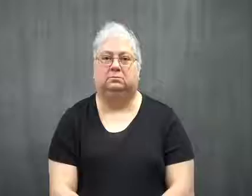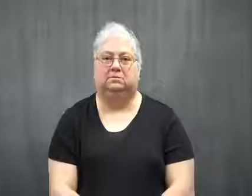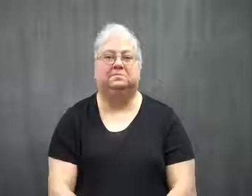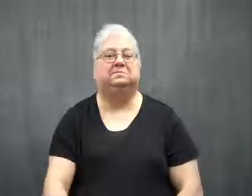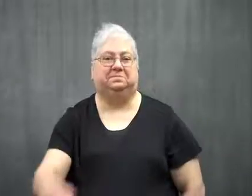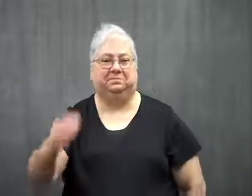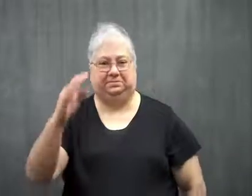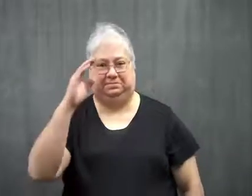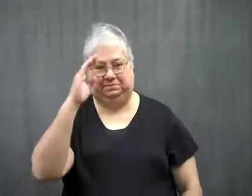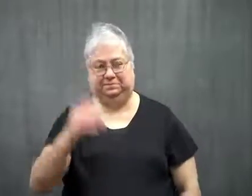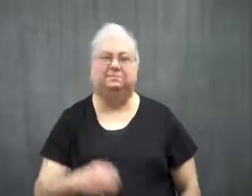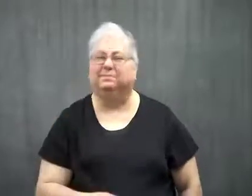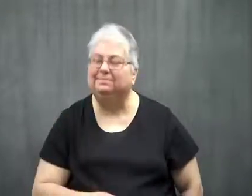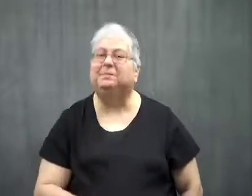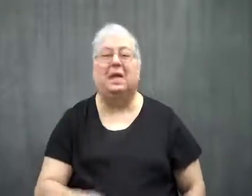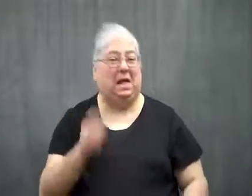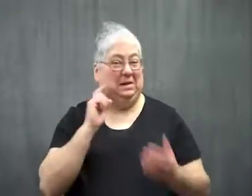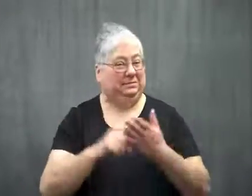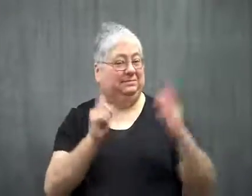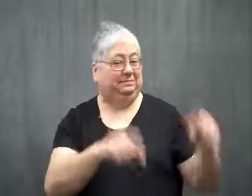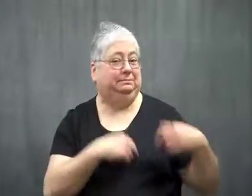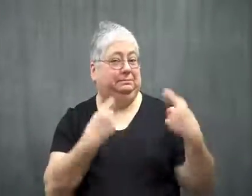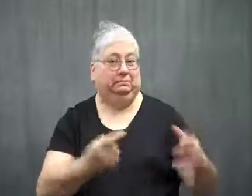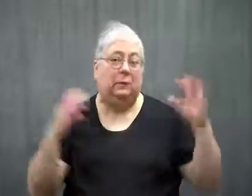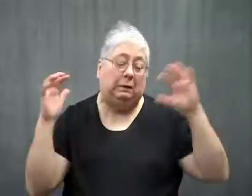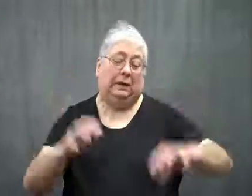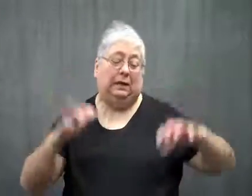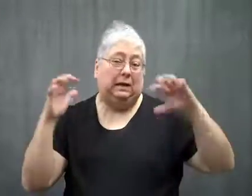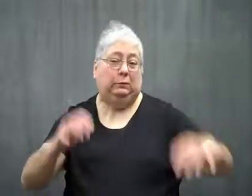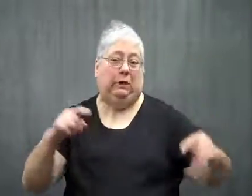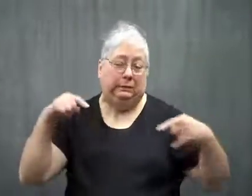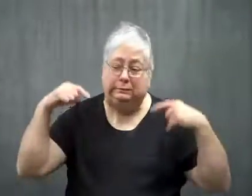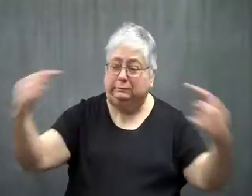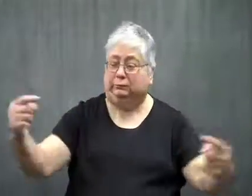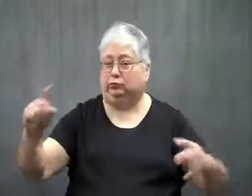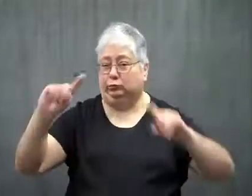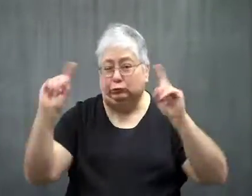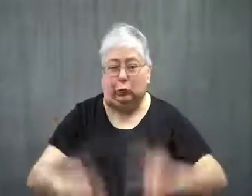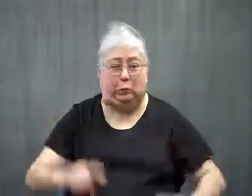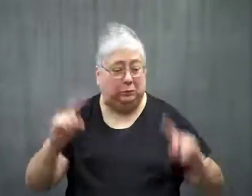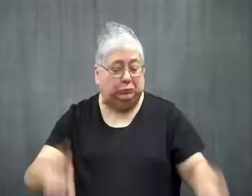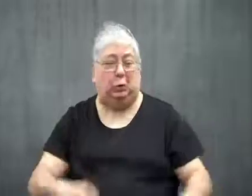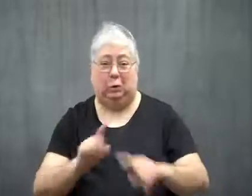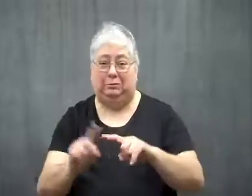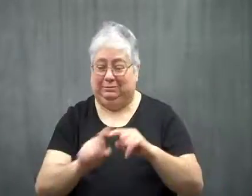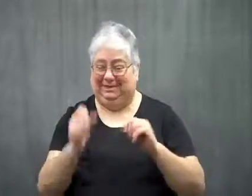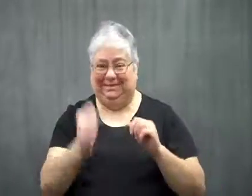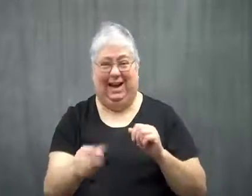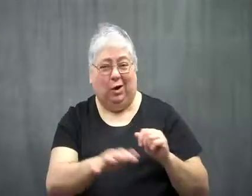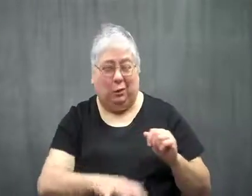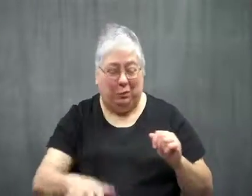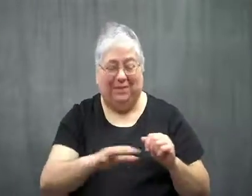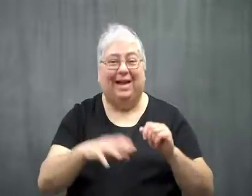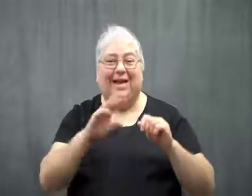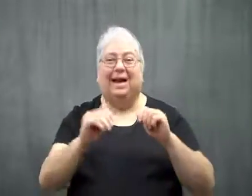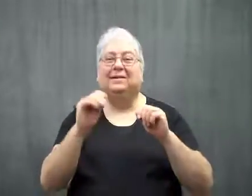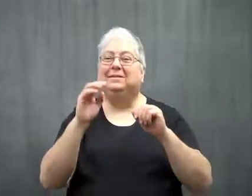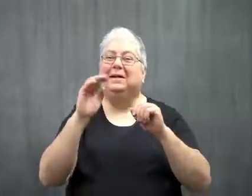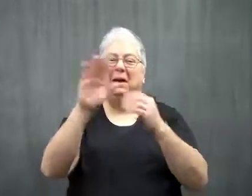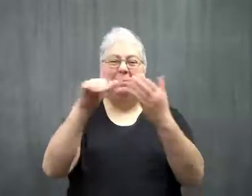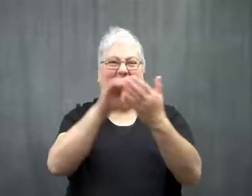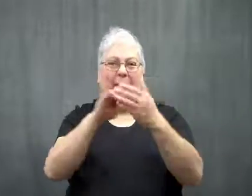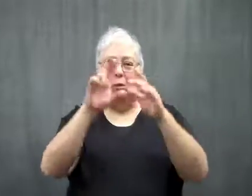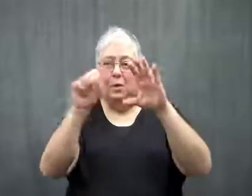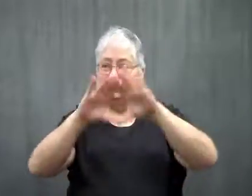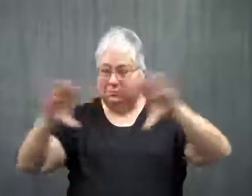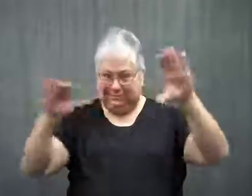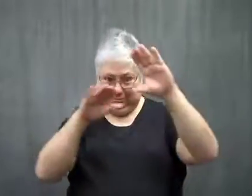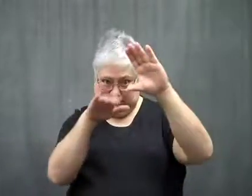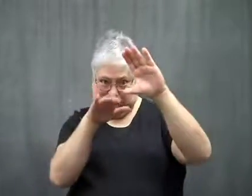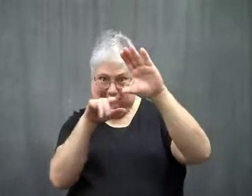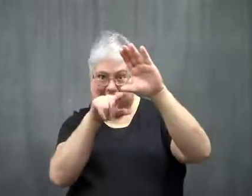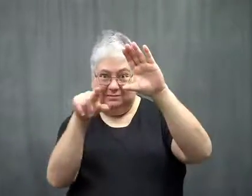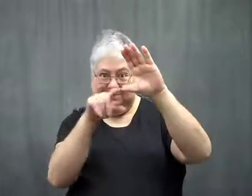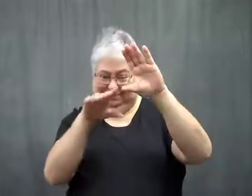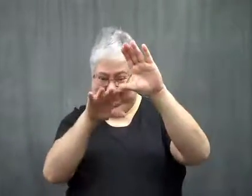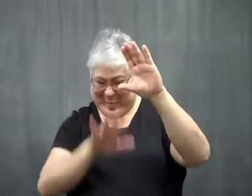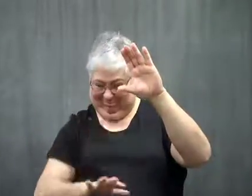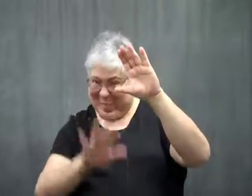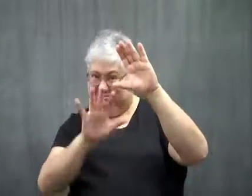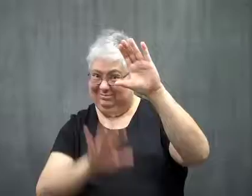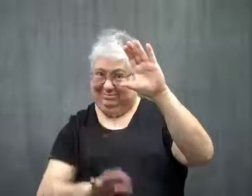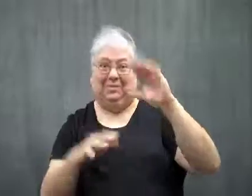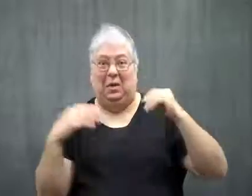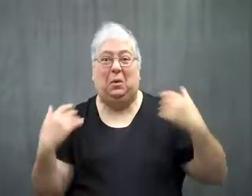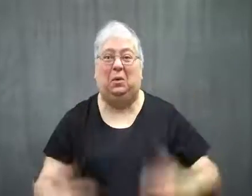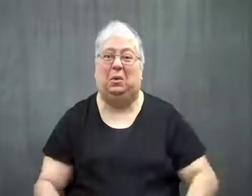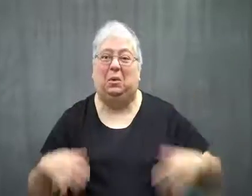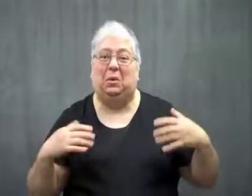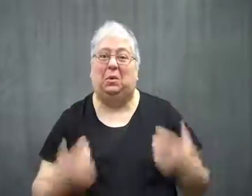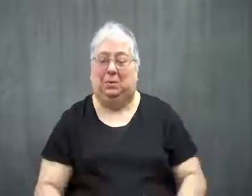The south and lower midwest of the U.S. has been battered by storms and tornadoes.